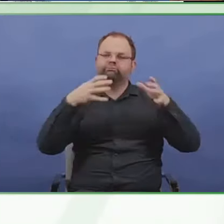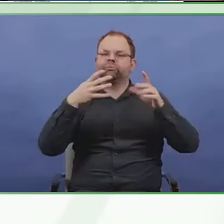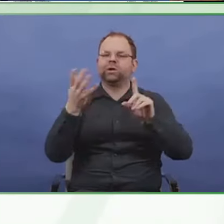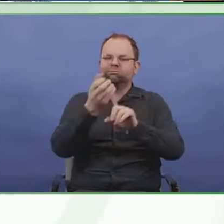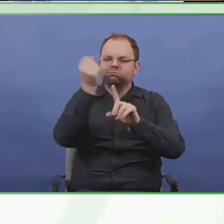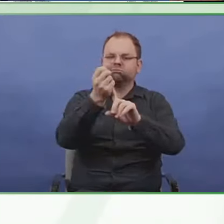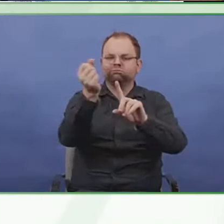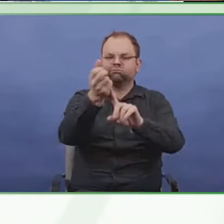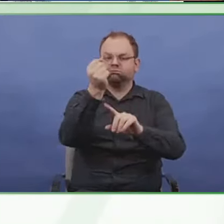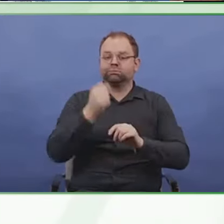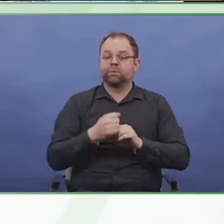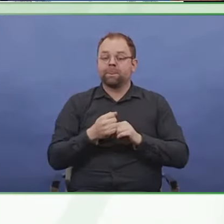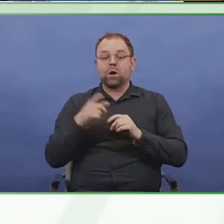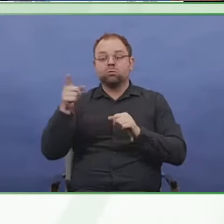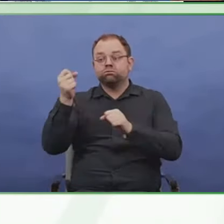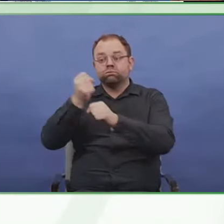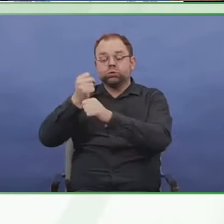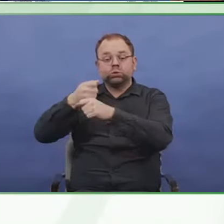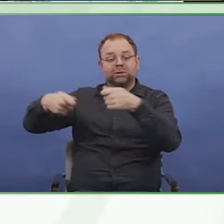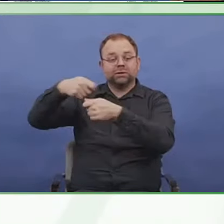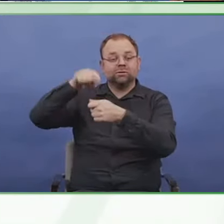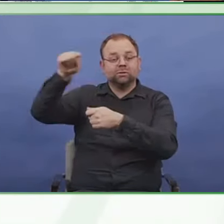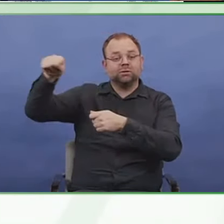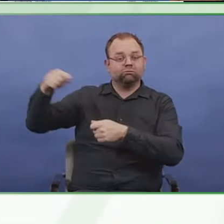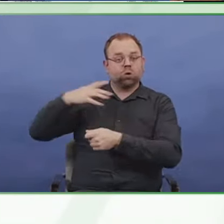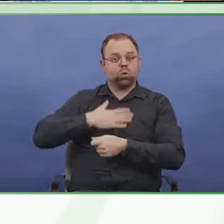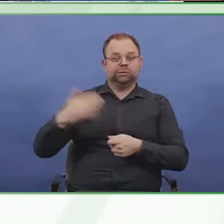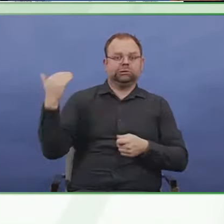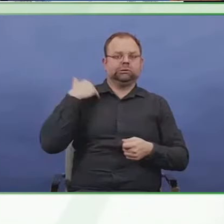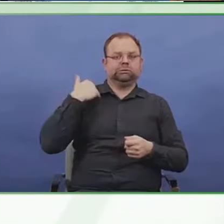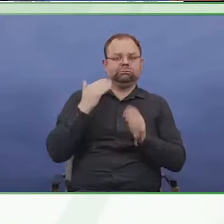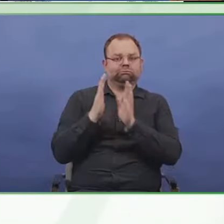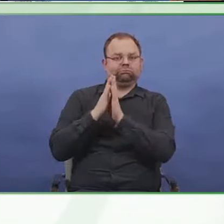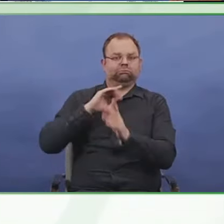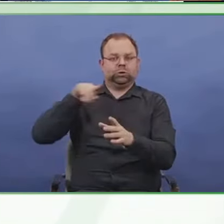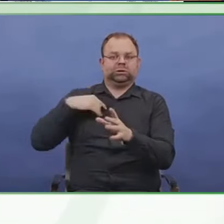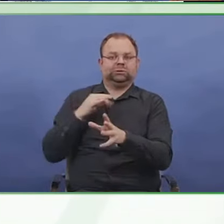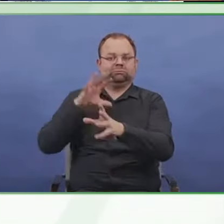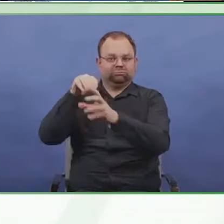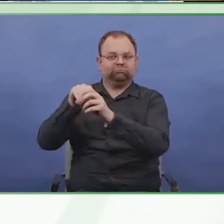identifies part of LGBT, you can identifies a woman or a person with